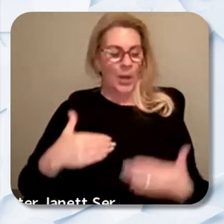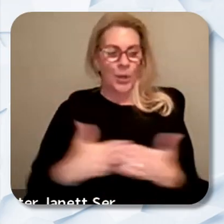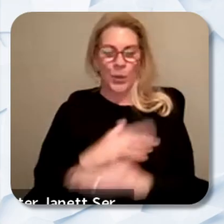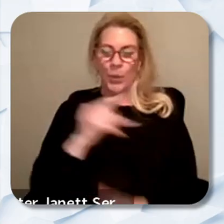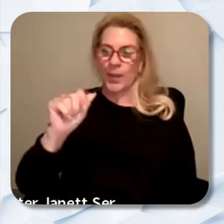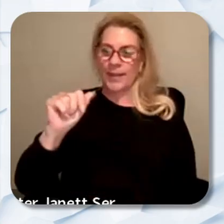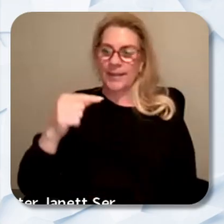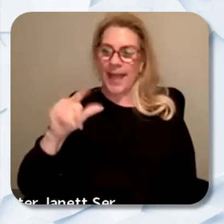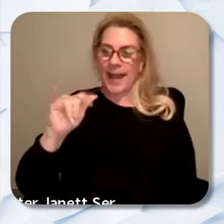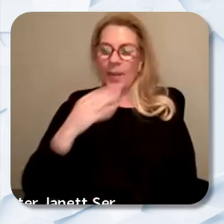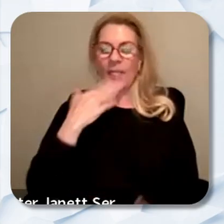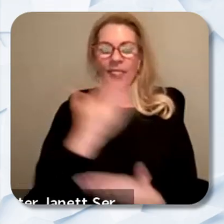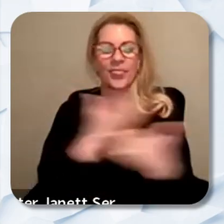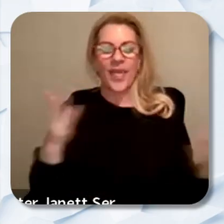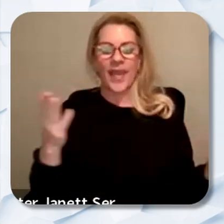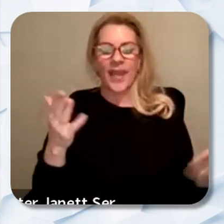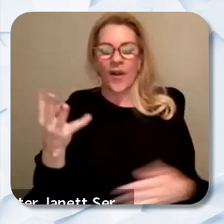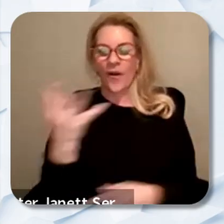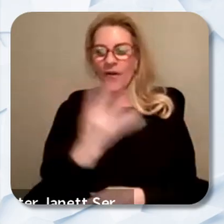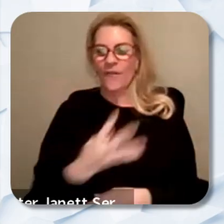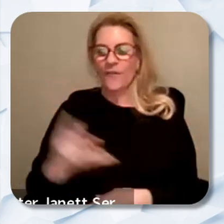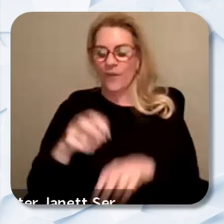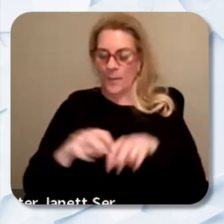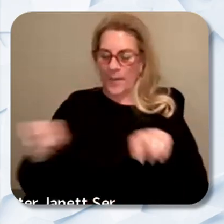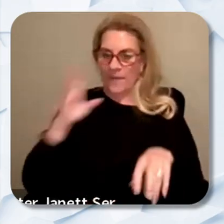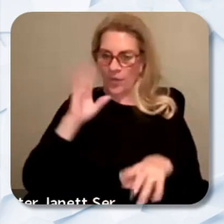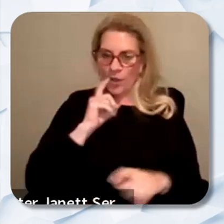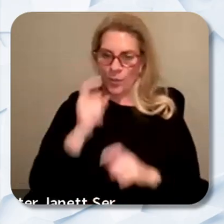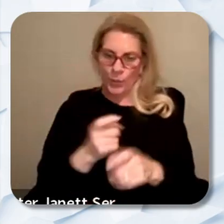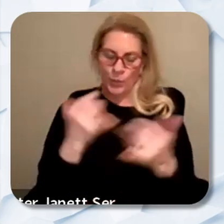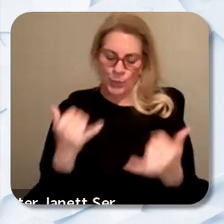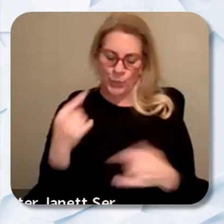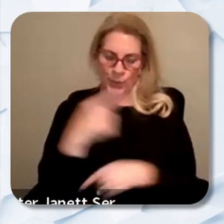to thank all four of our amazing panelists for their contributions today. We had such